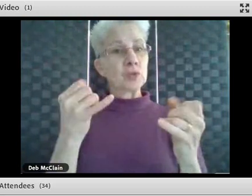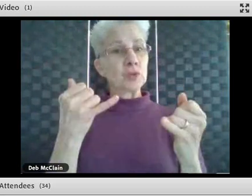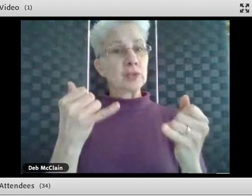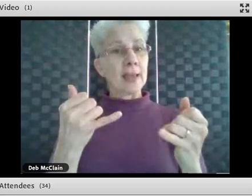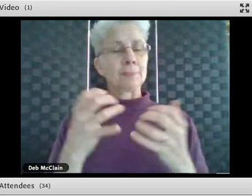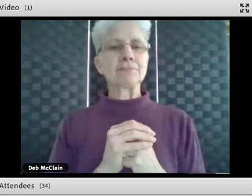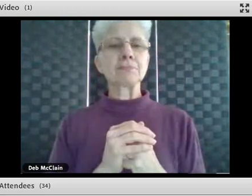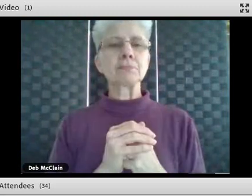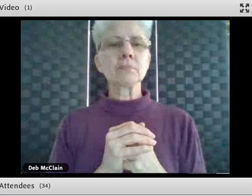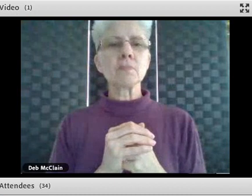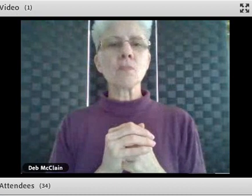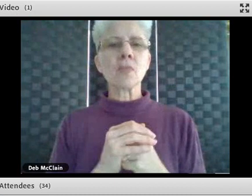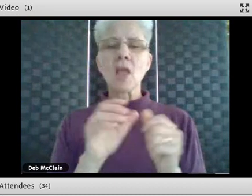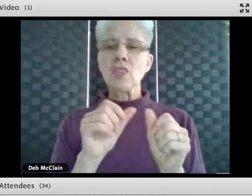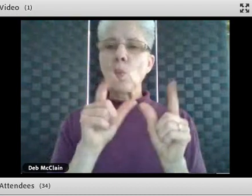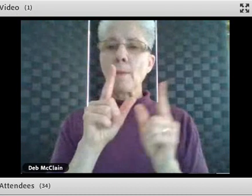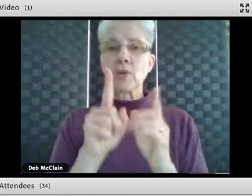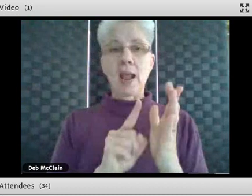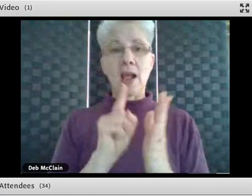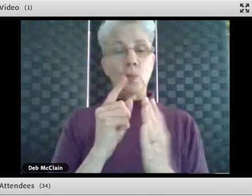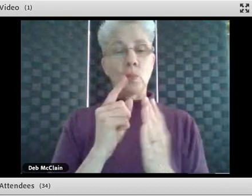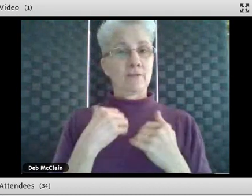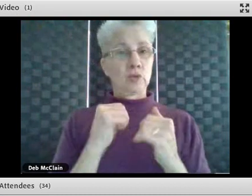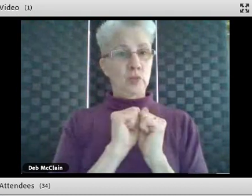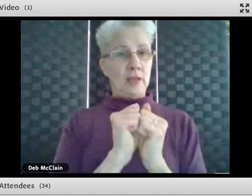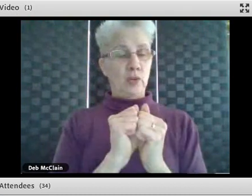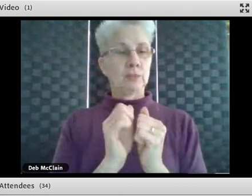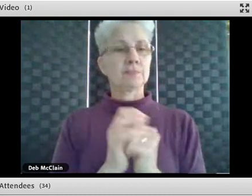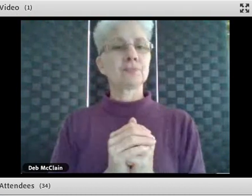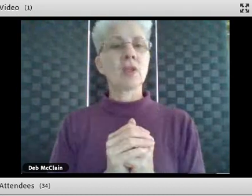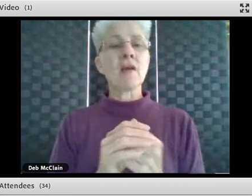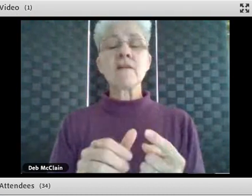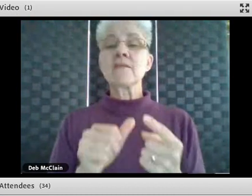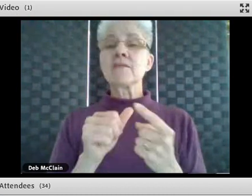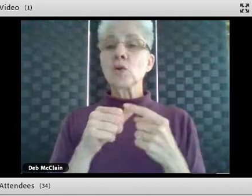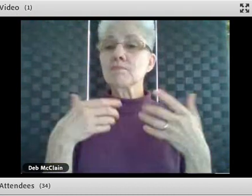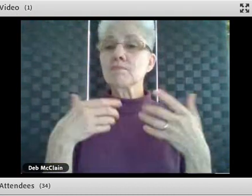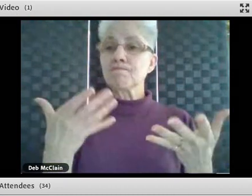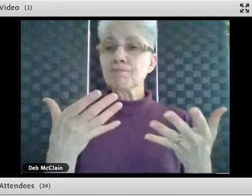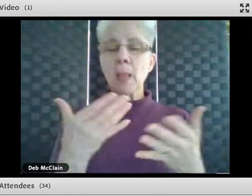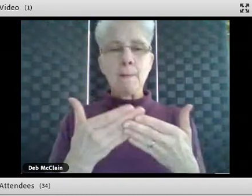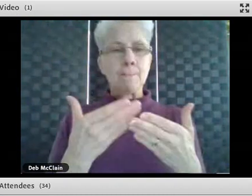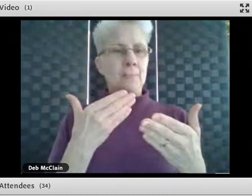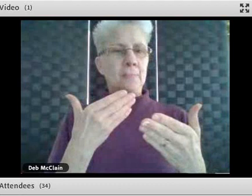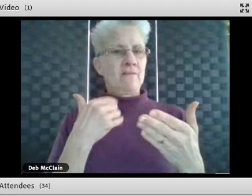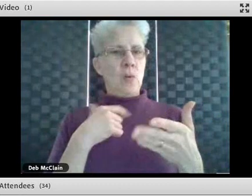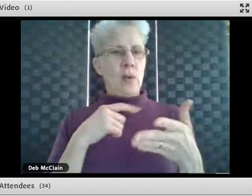in this webinar in the hour that we have together. So, first of all, before I get into